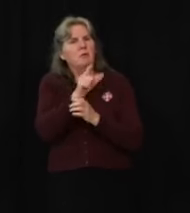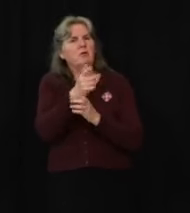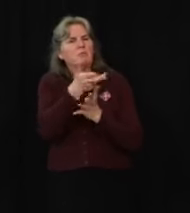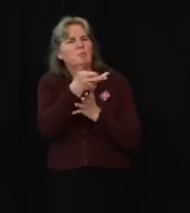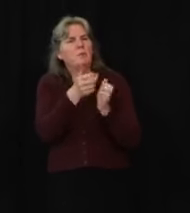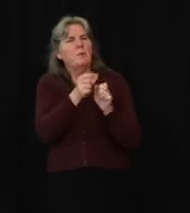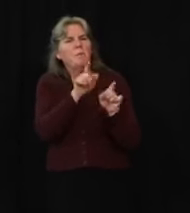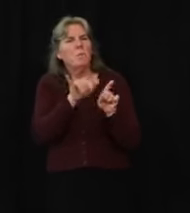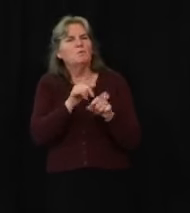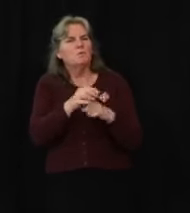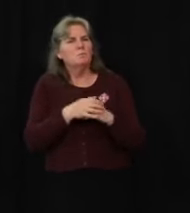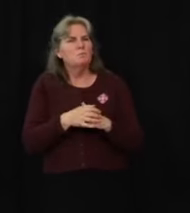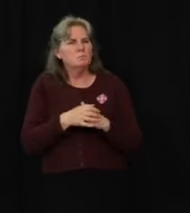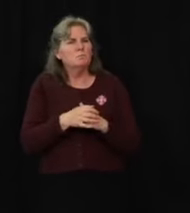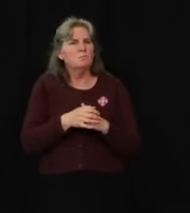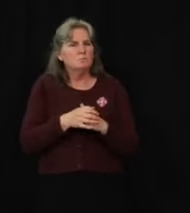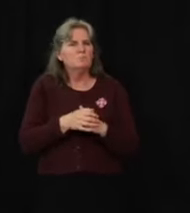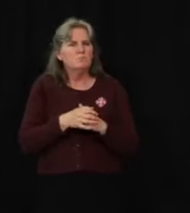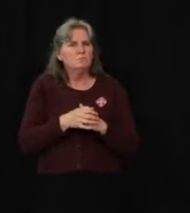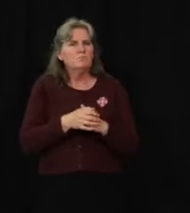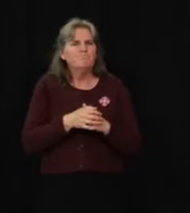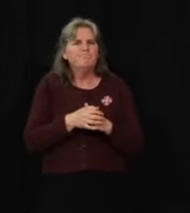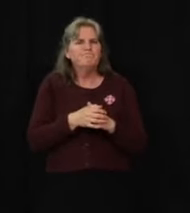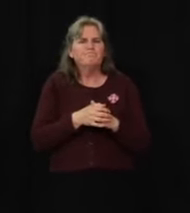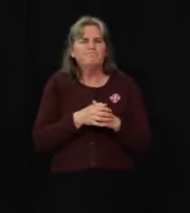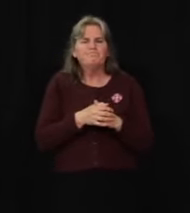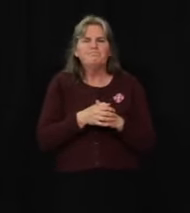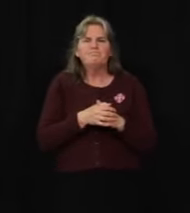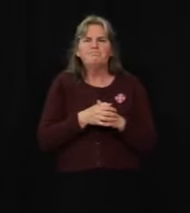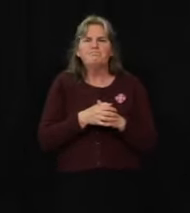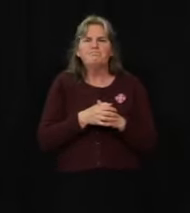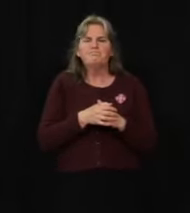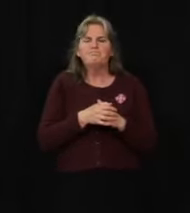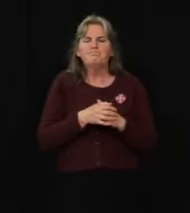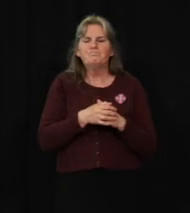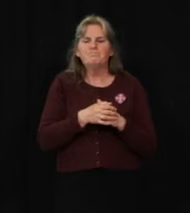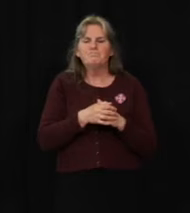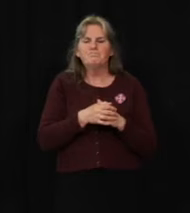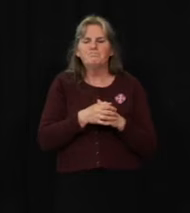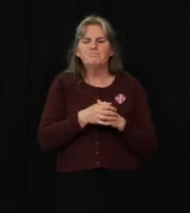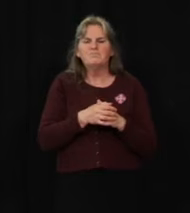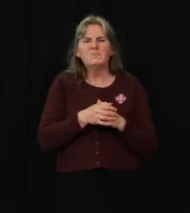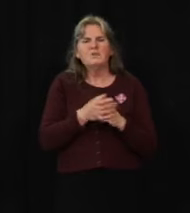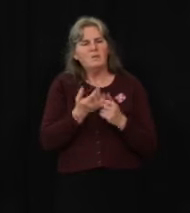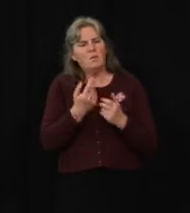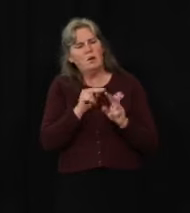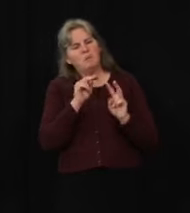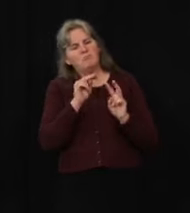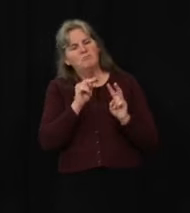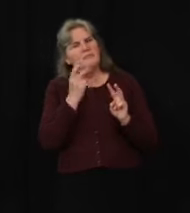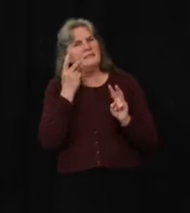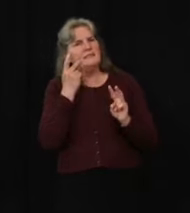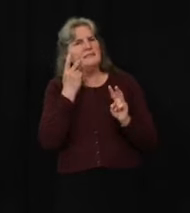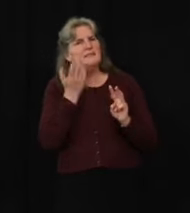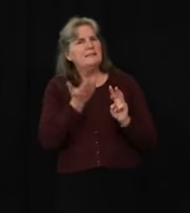have the guidance of the communities, the First Nations partners and municipalities helping us share that